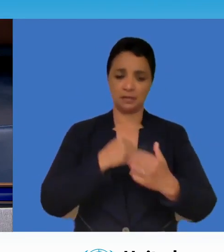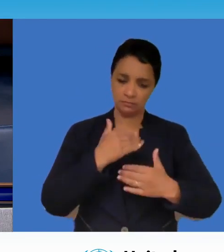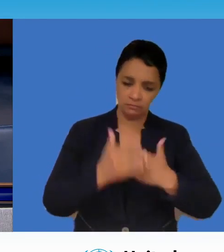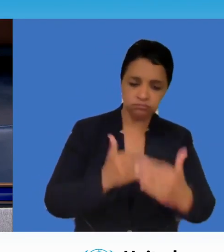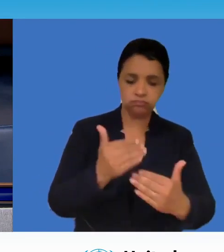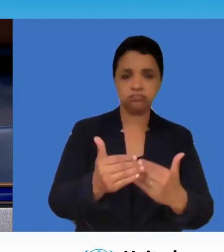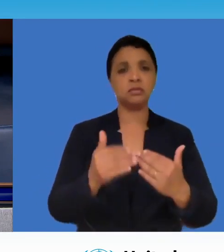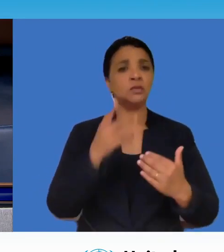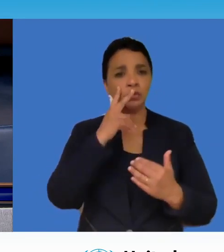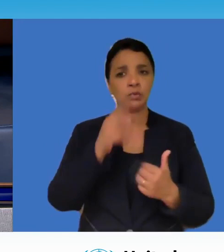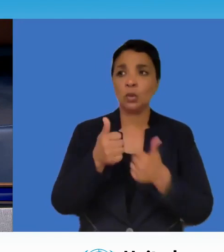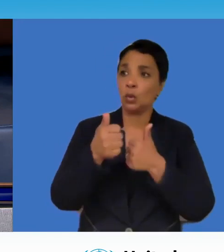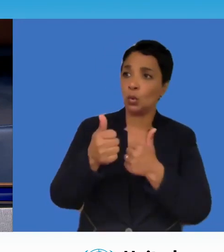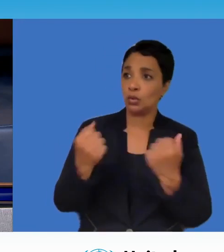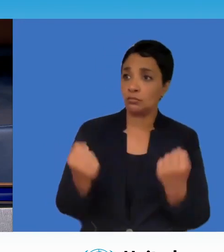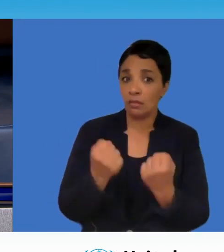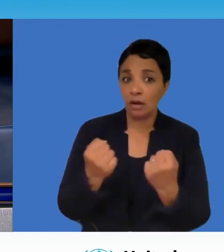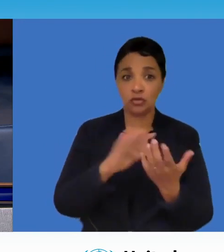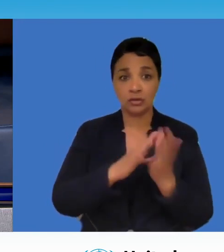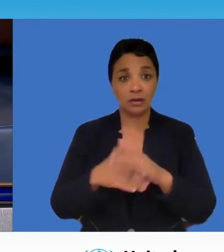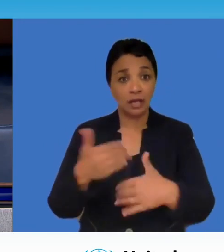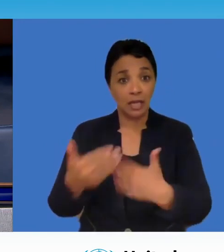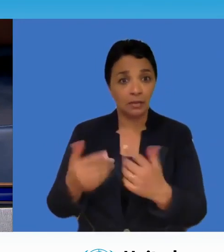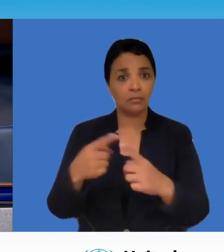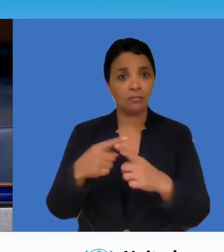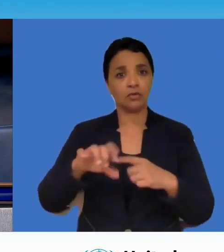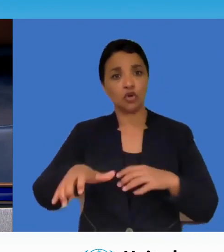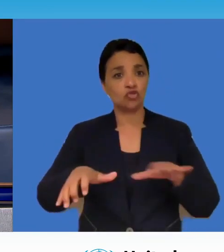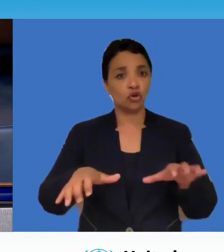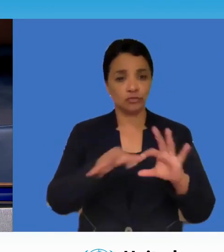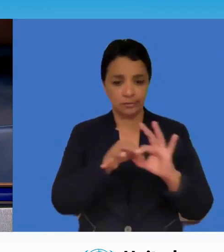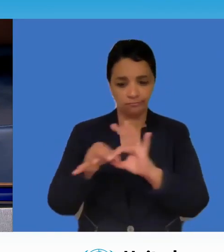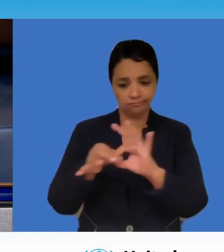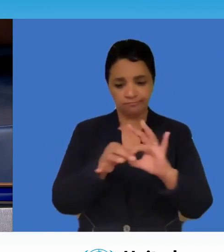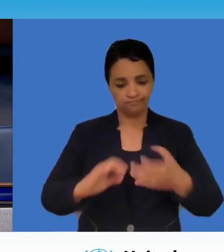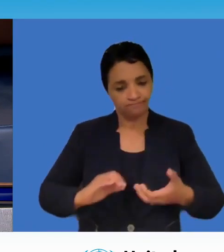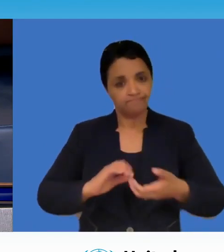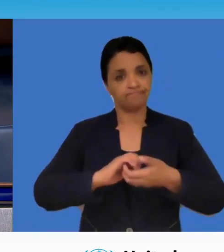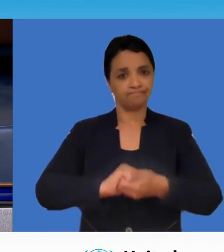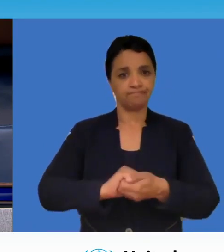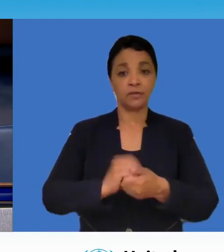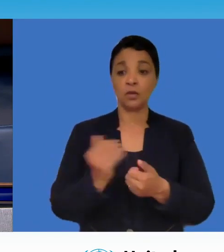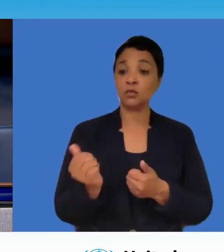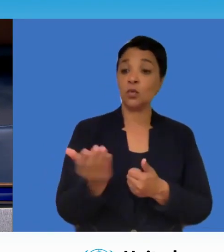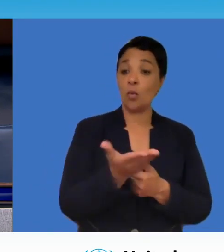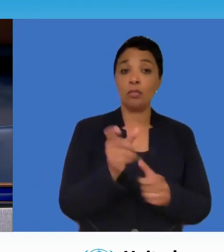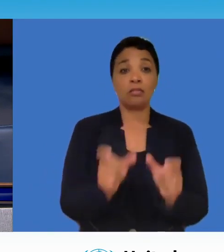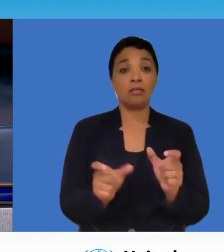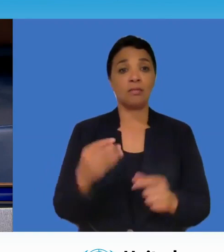and to cooperate with other states for the benefit of all people so that no one is Left Behind thank